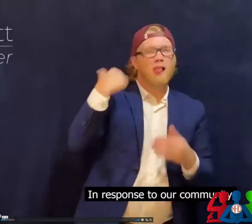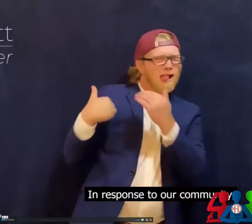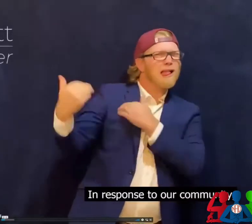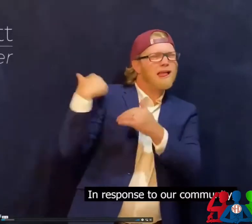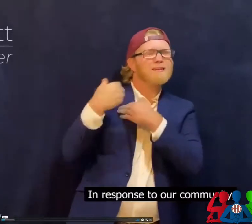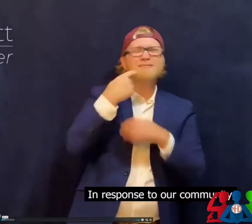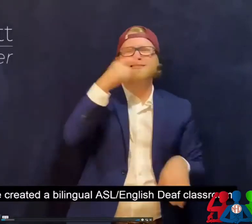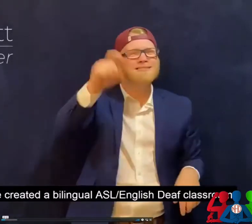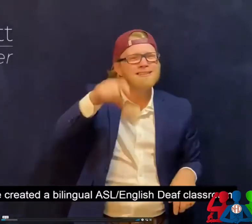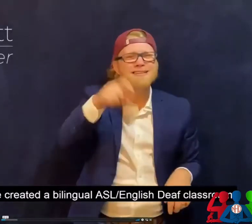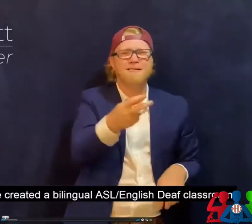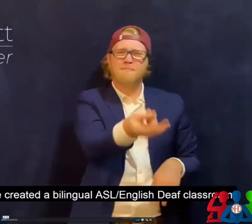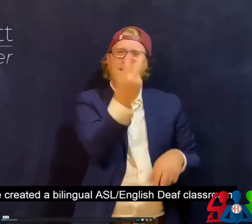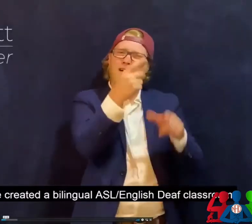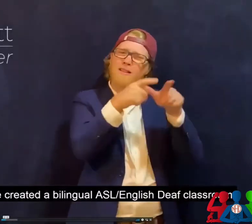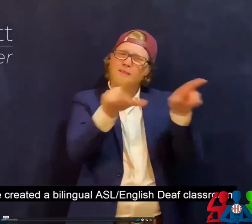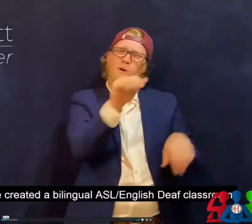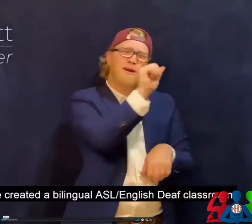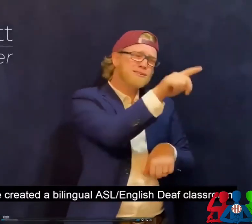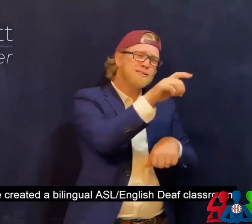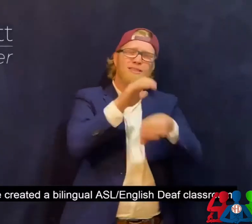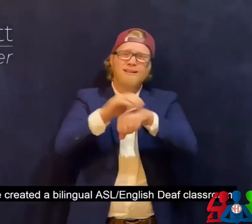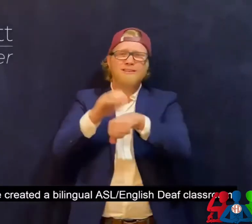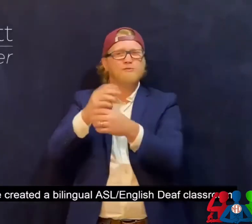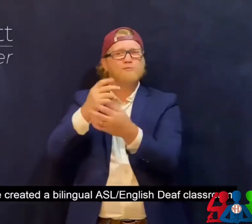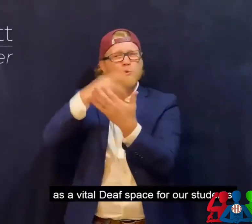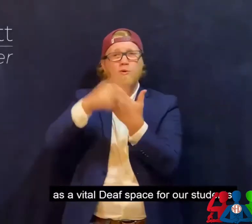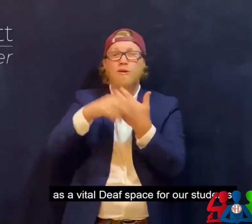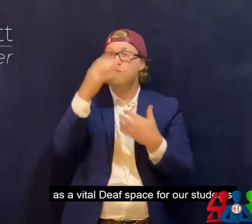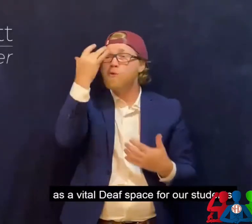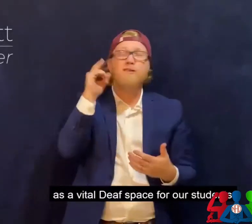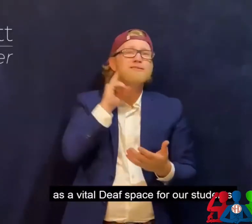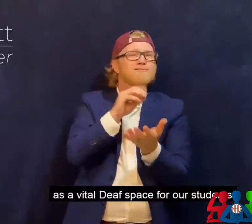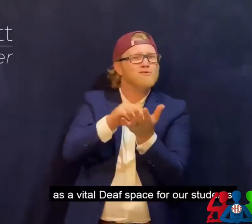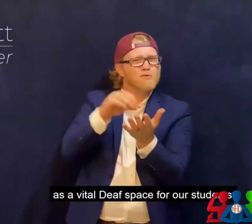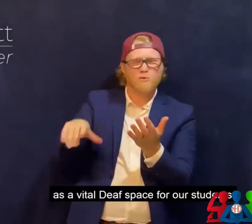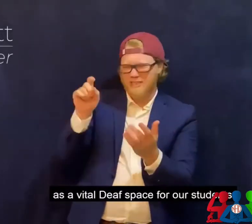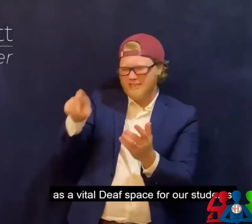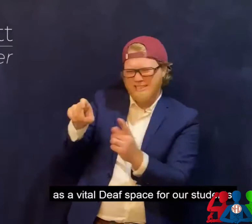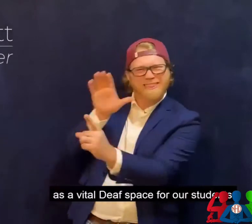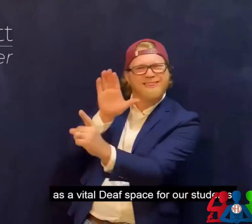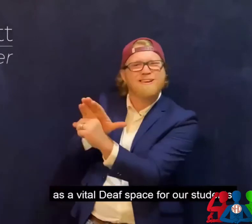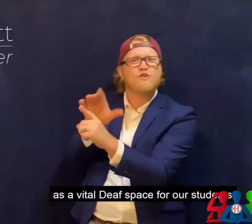In response to our community, we've created a bilingual ASL and English deaf classroom as